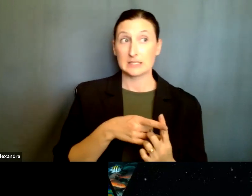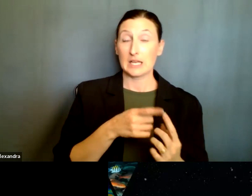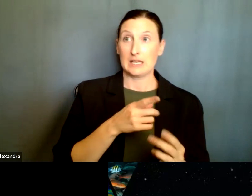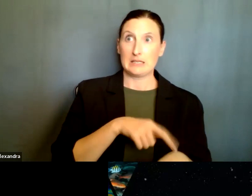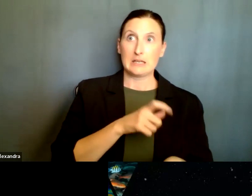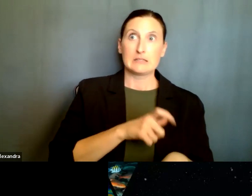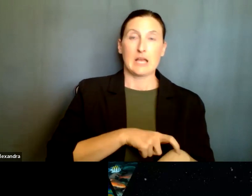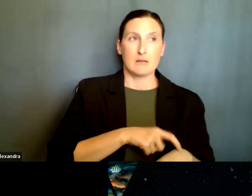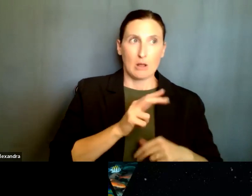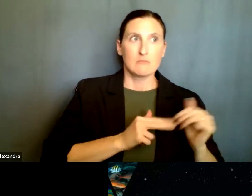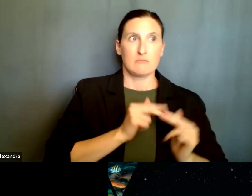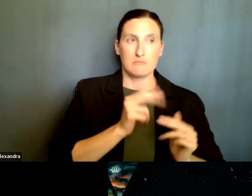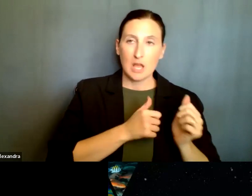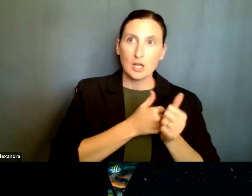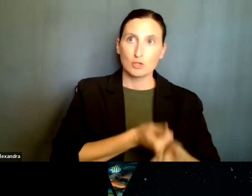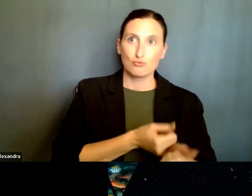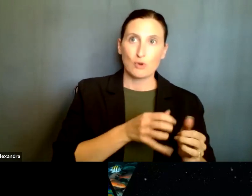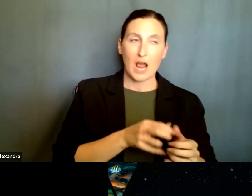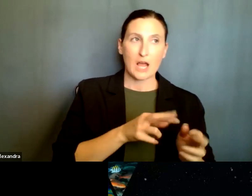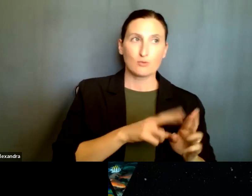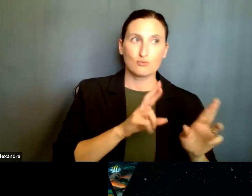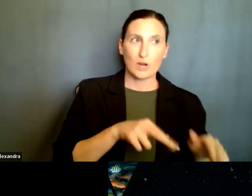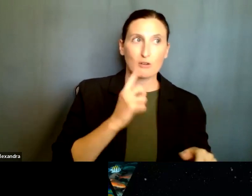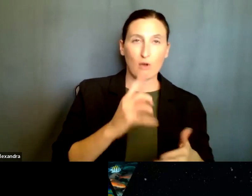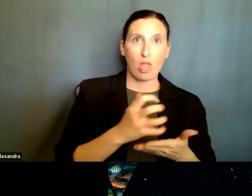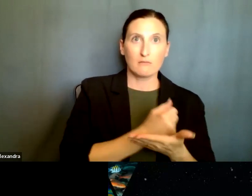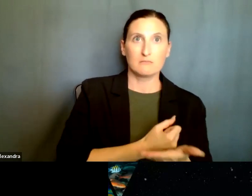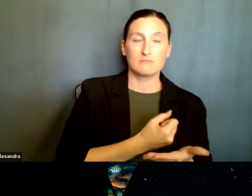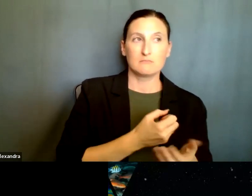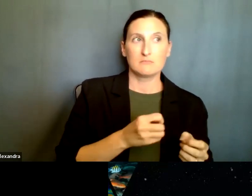applying to improve funding chances, versus applying as soon as possible?